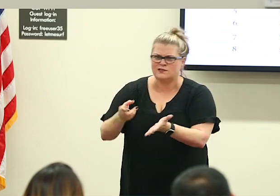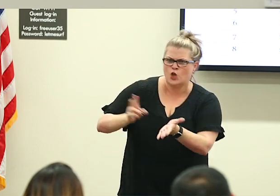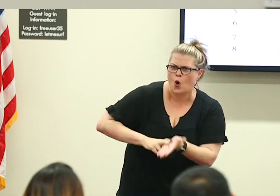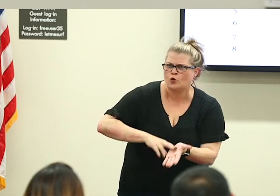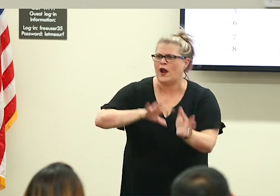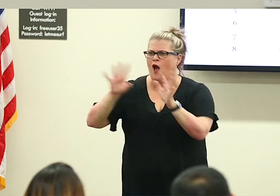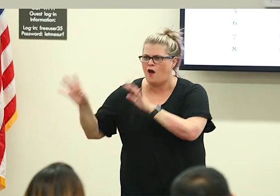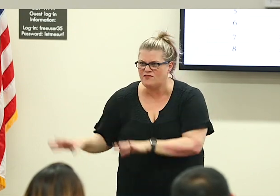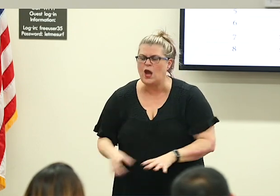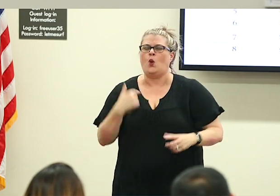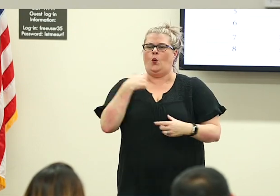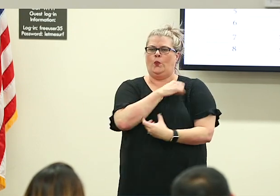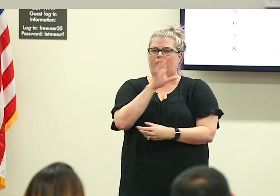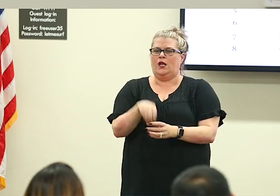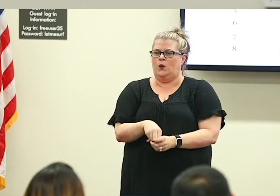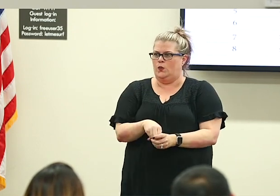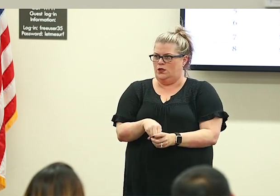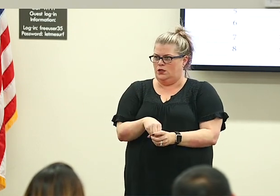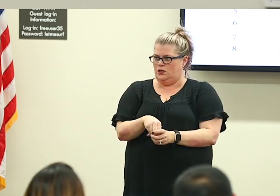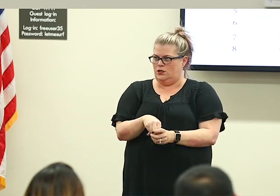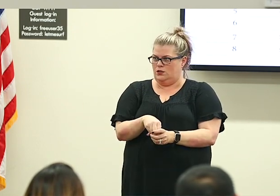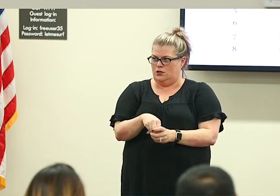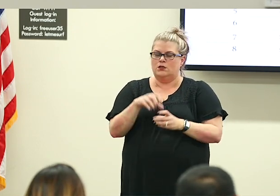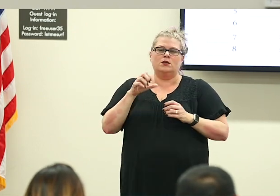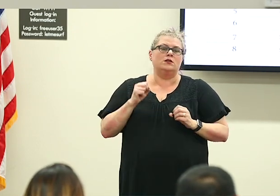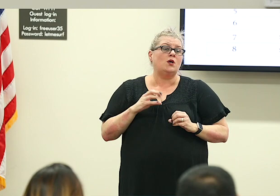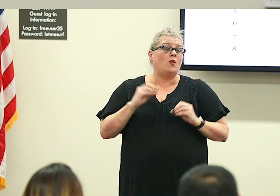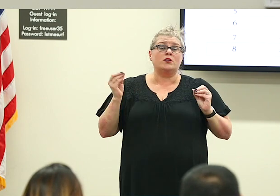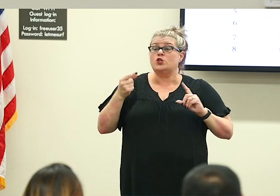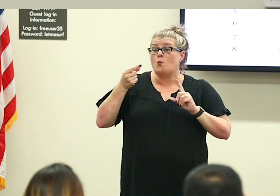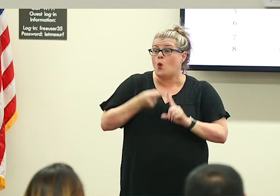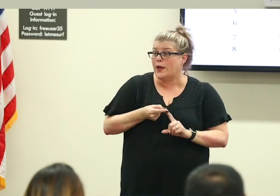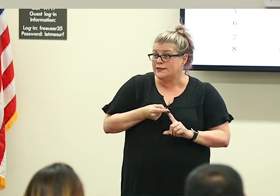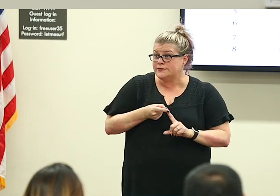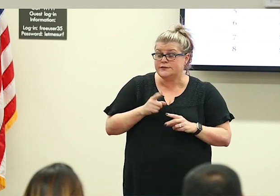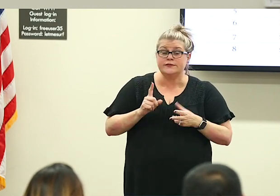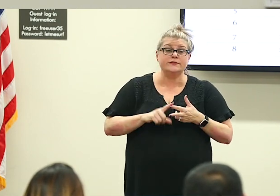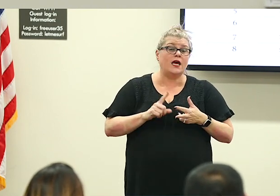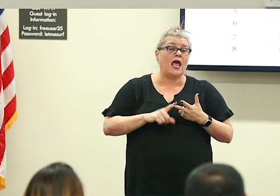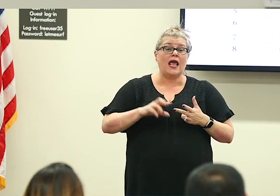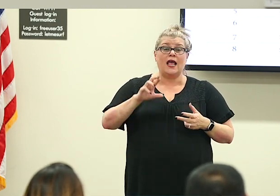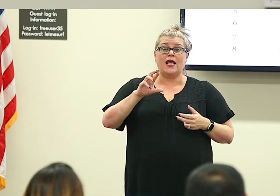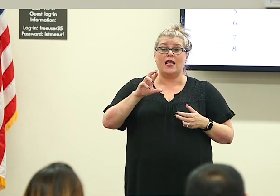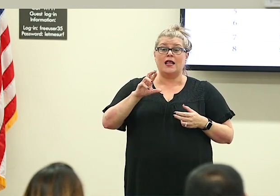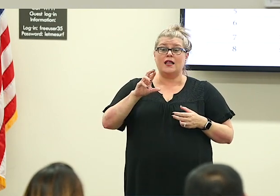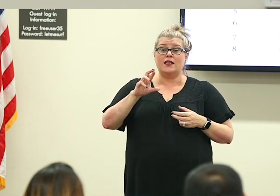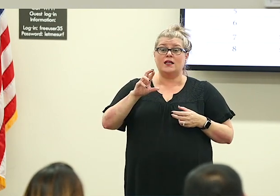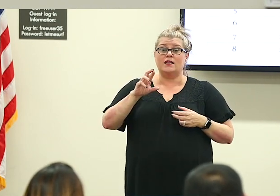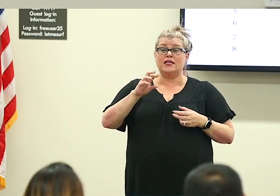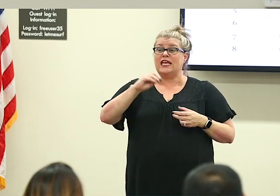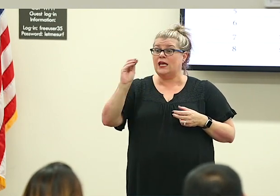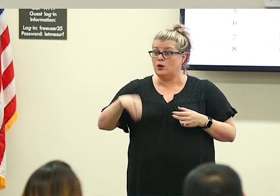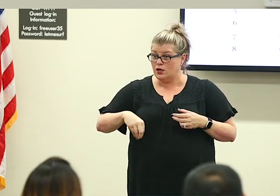very low 30 year rate. There's no points. And the rate does not have fees wrapped into it. So it is actually there